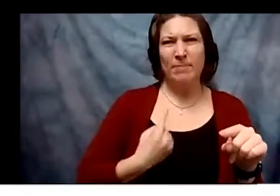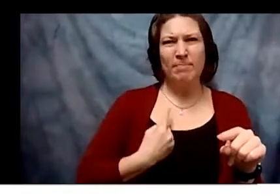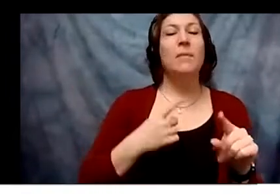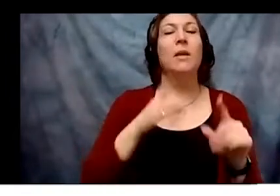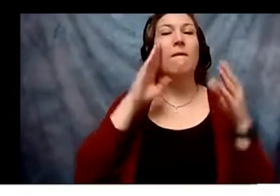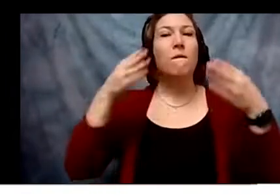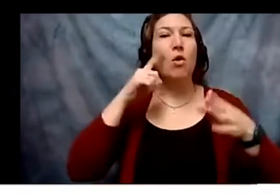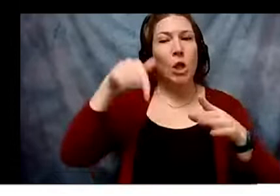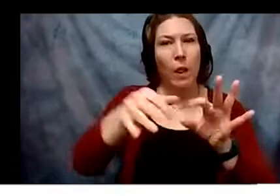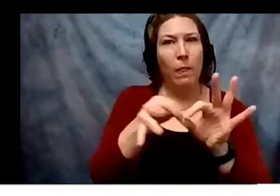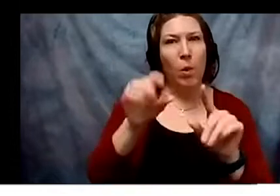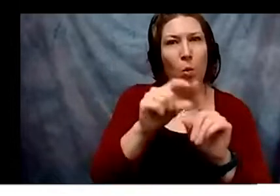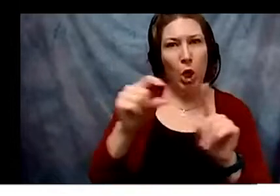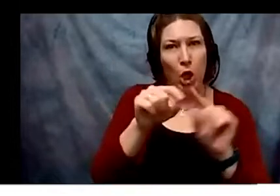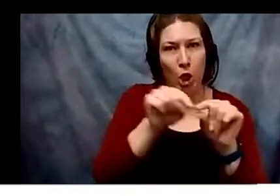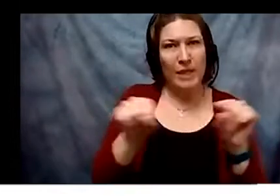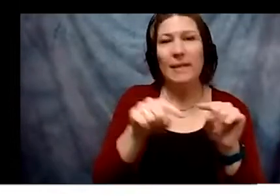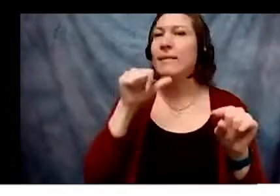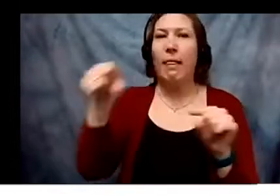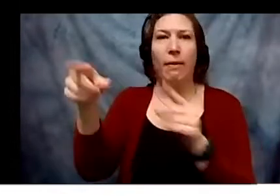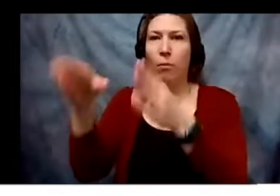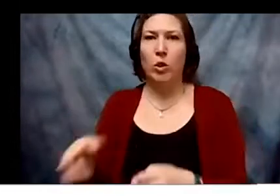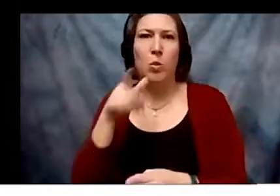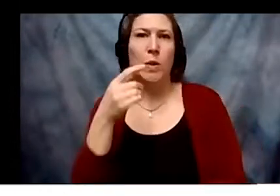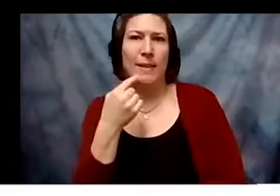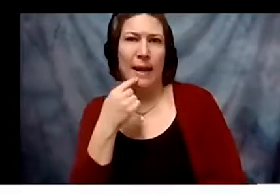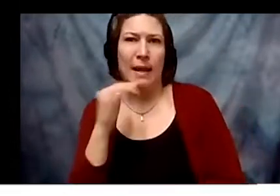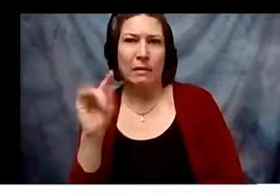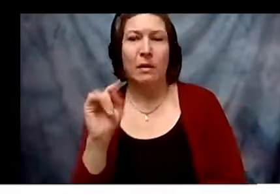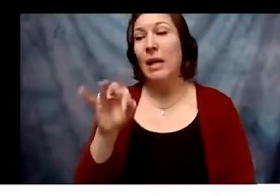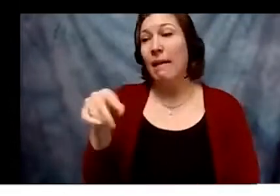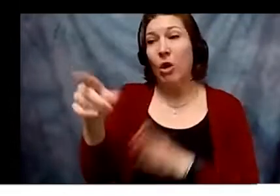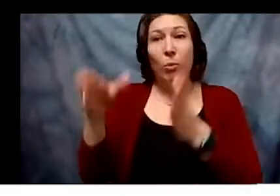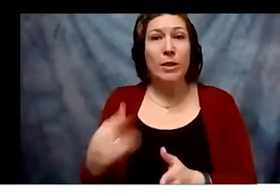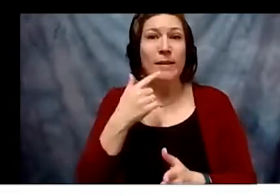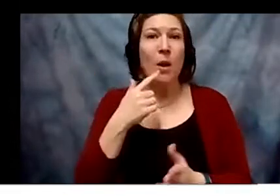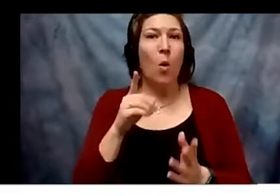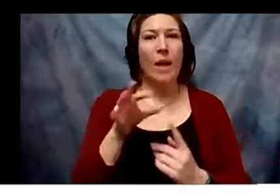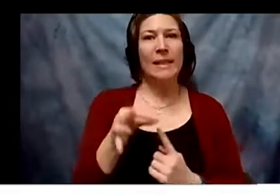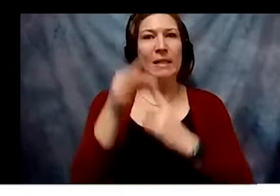special needs kids, and I find special needs as problematic. I might say, instead